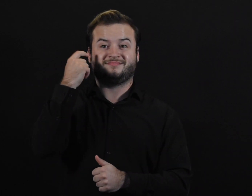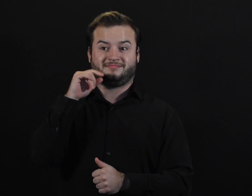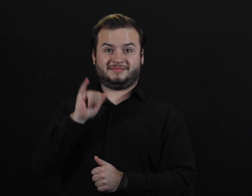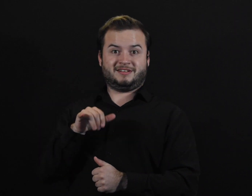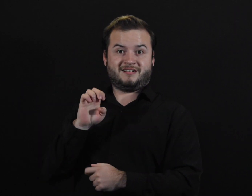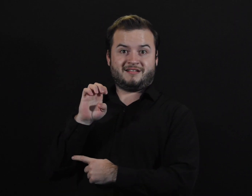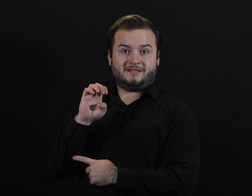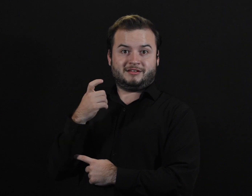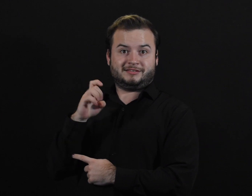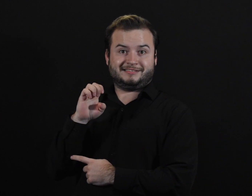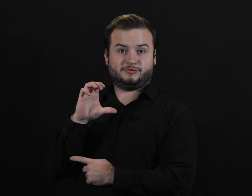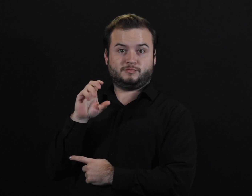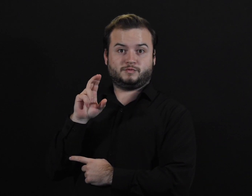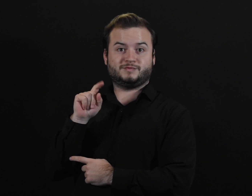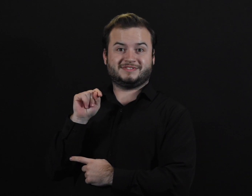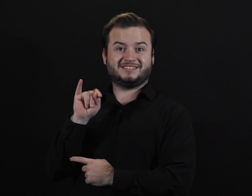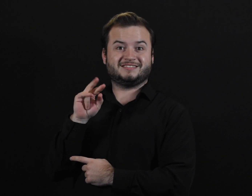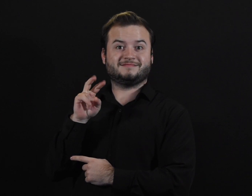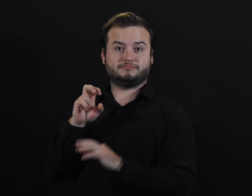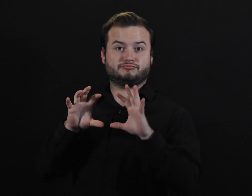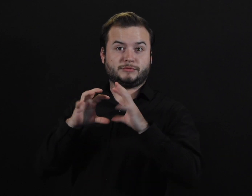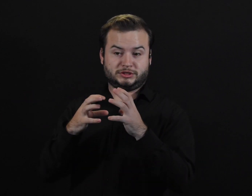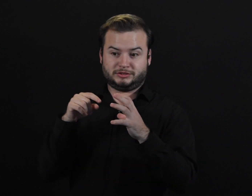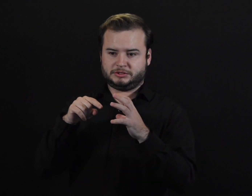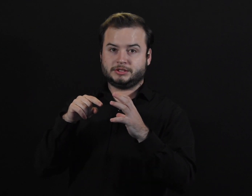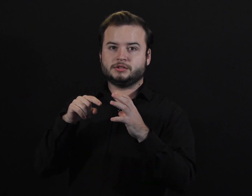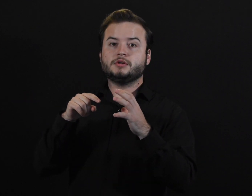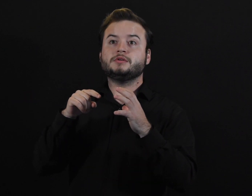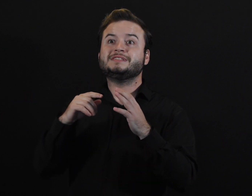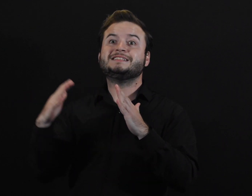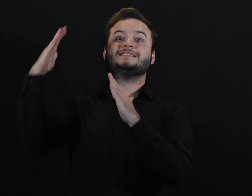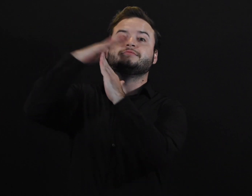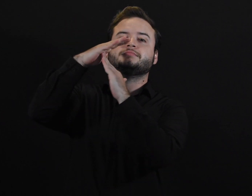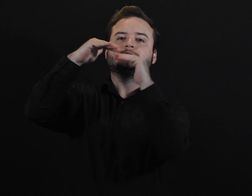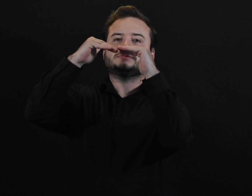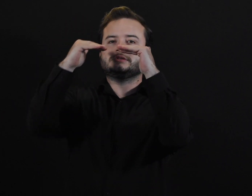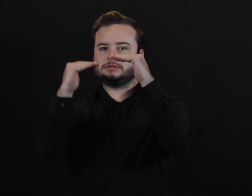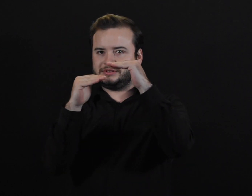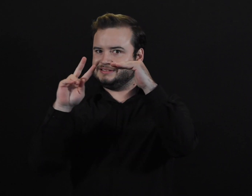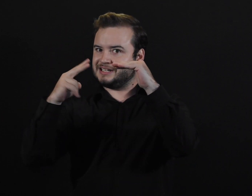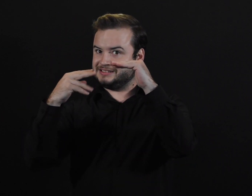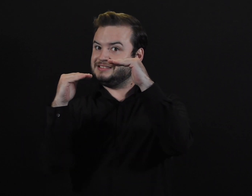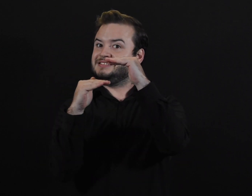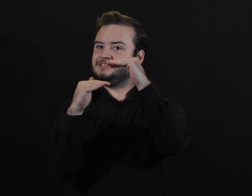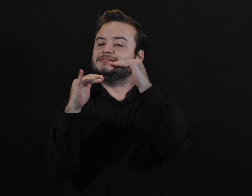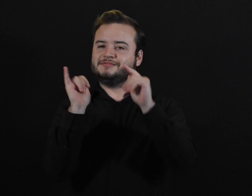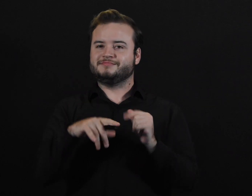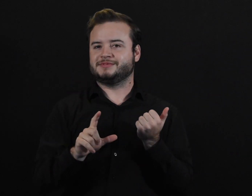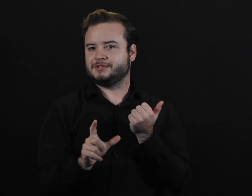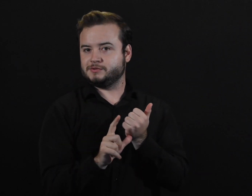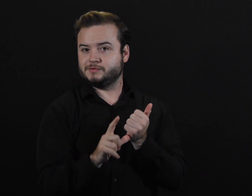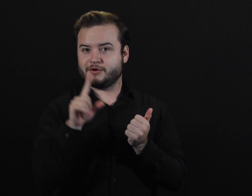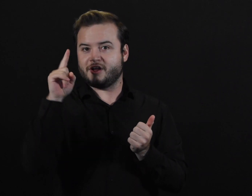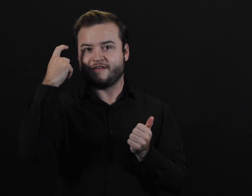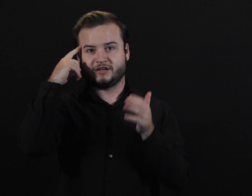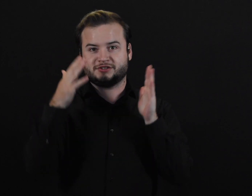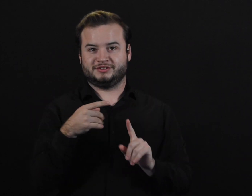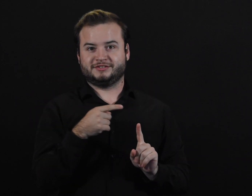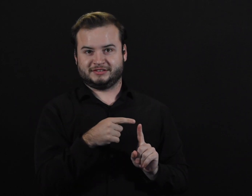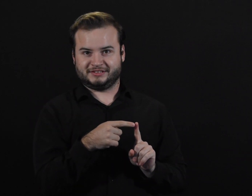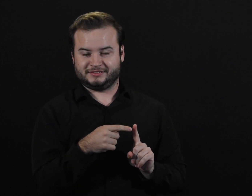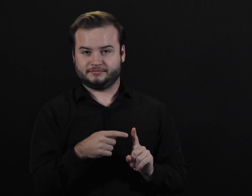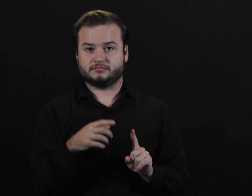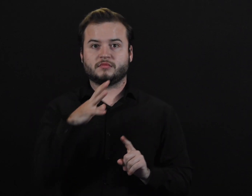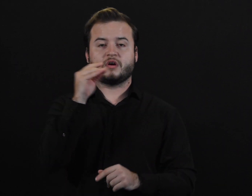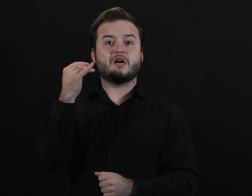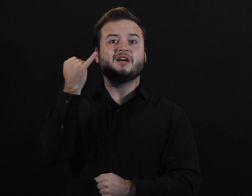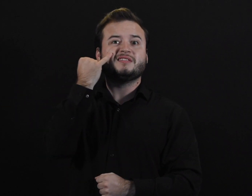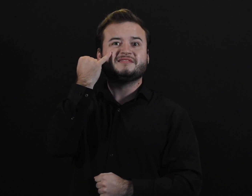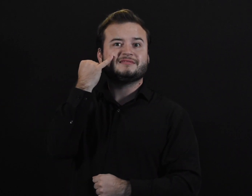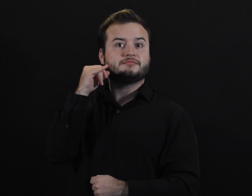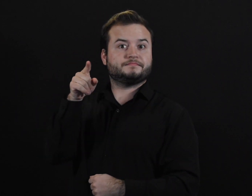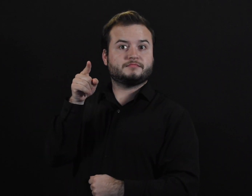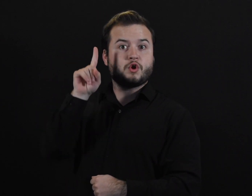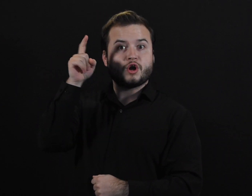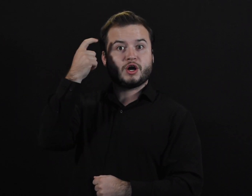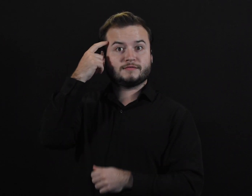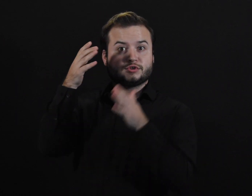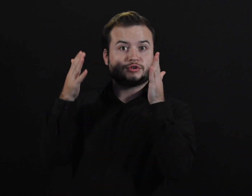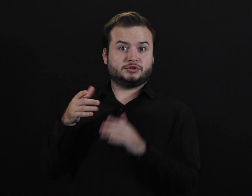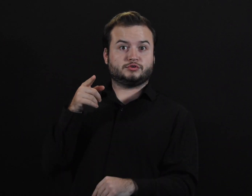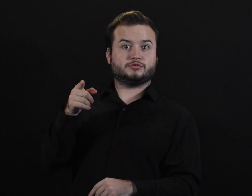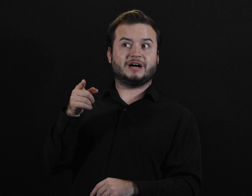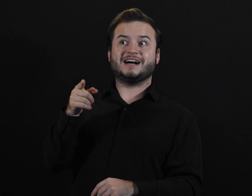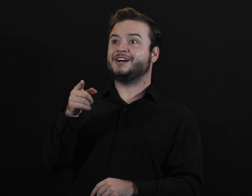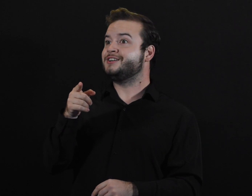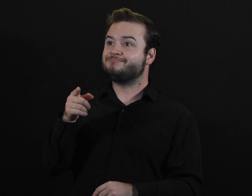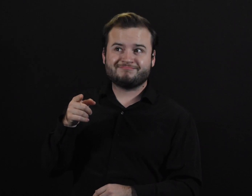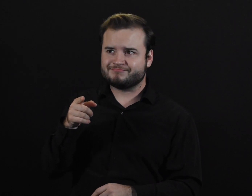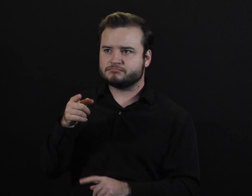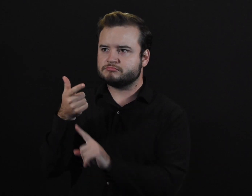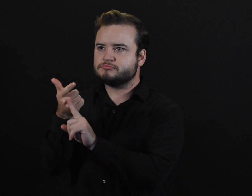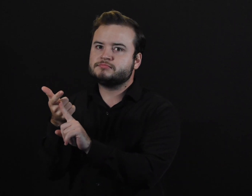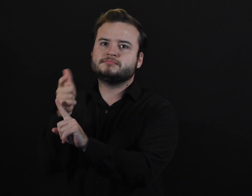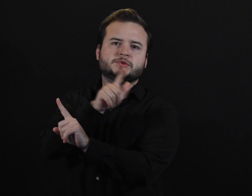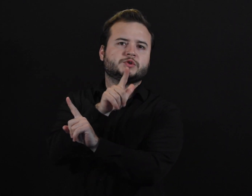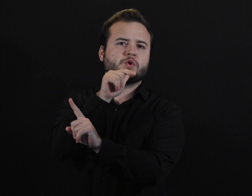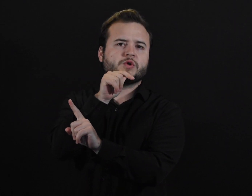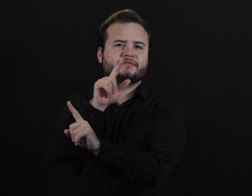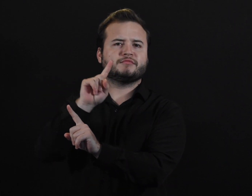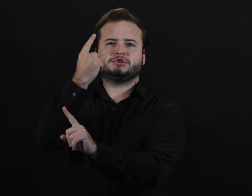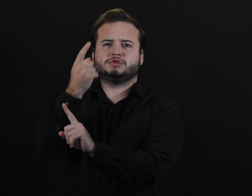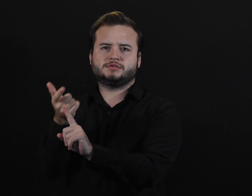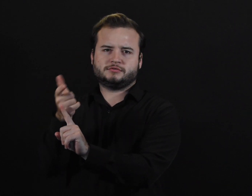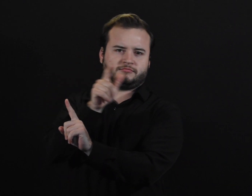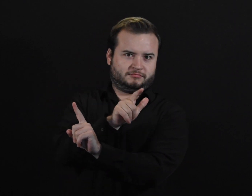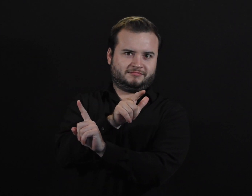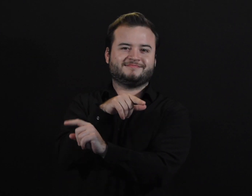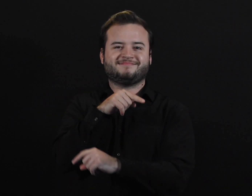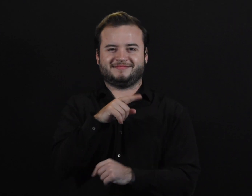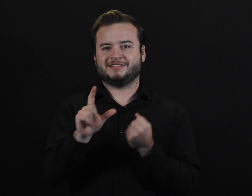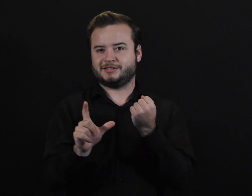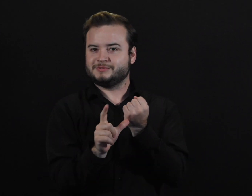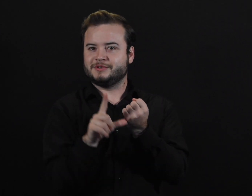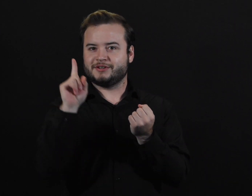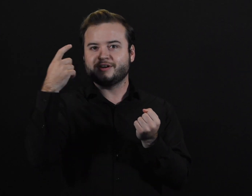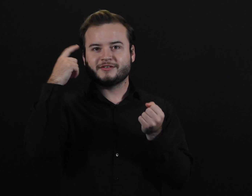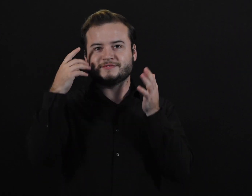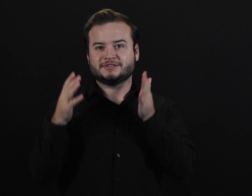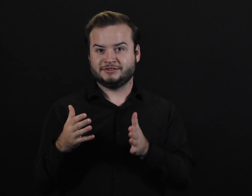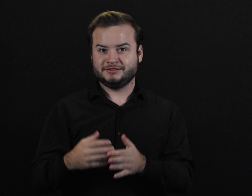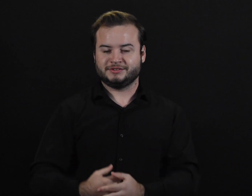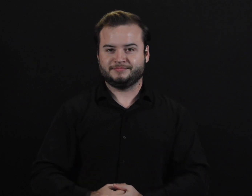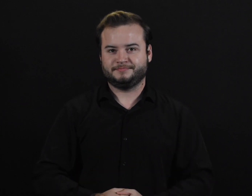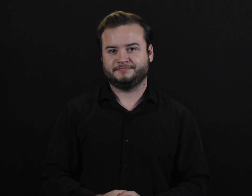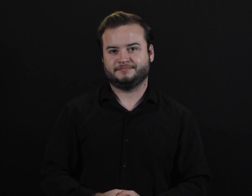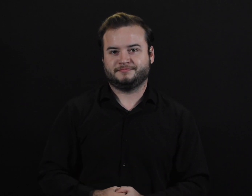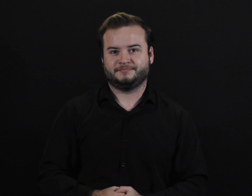the second ranking officer of the executive branch and the first officer in line to succeed the Governor of Minnesota.